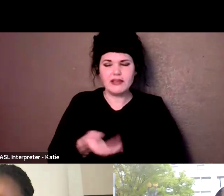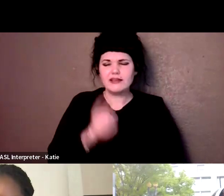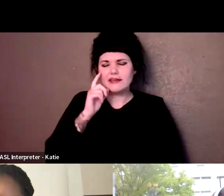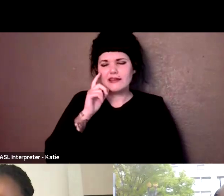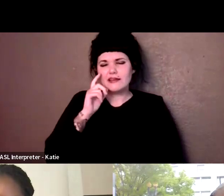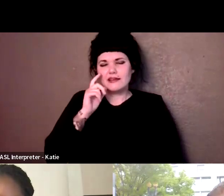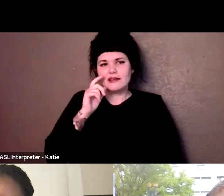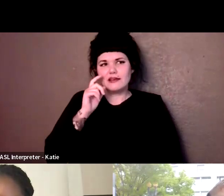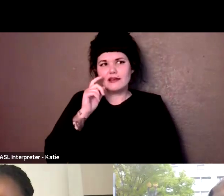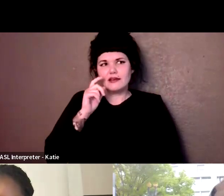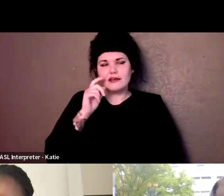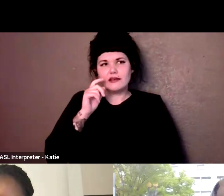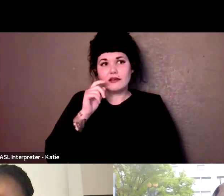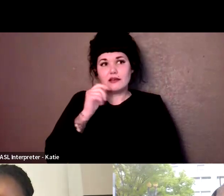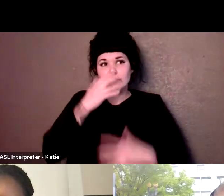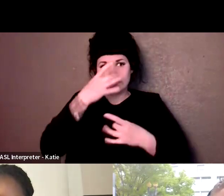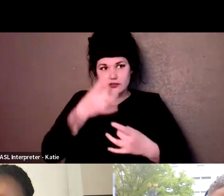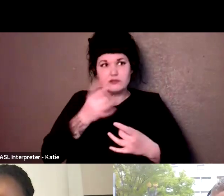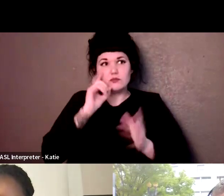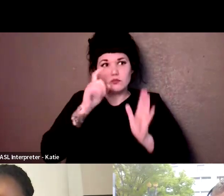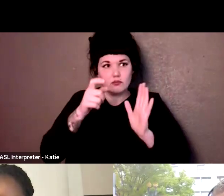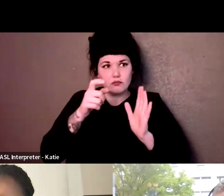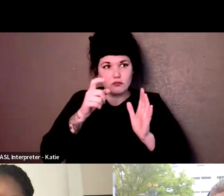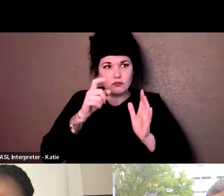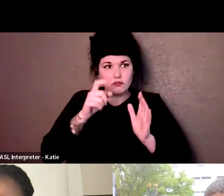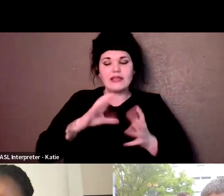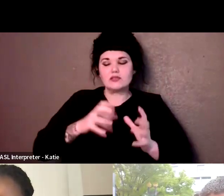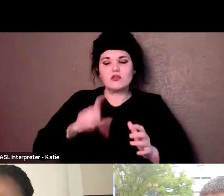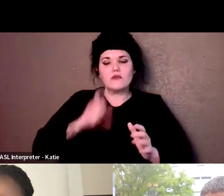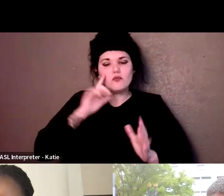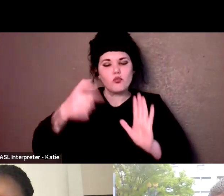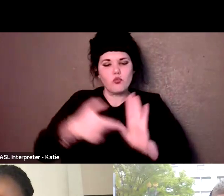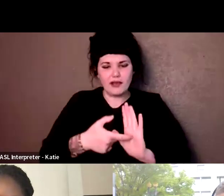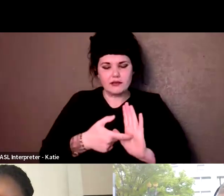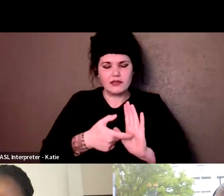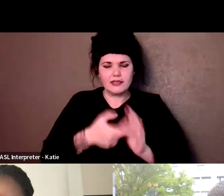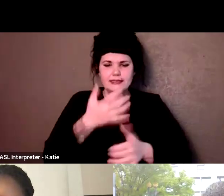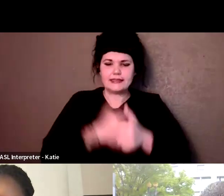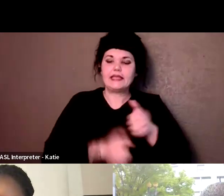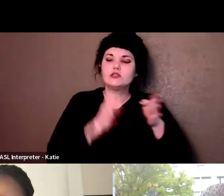every person has their unique circumstances that is their story, so to